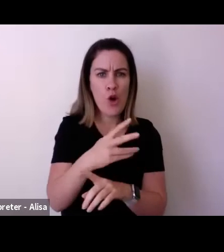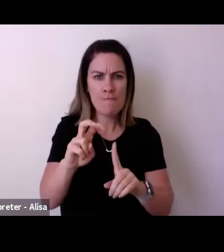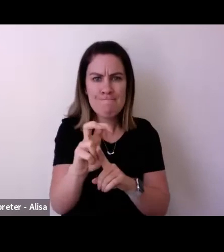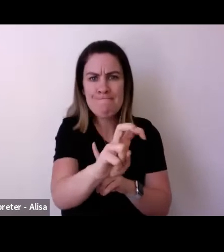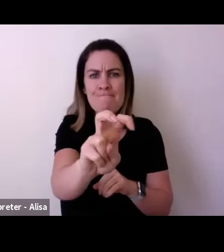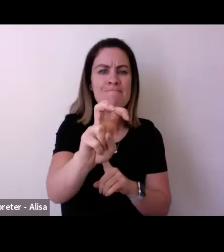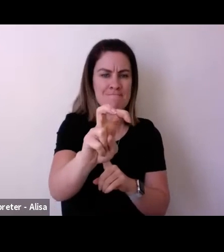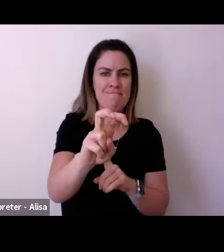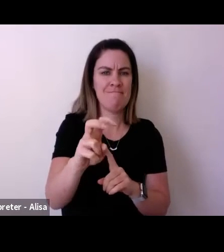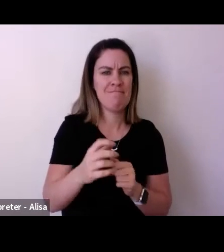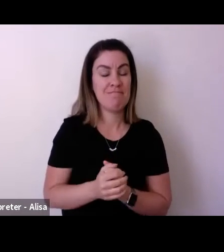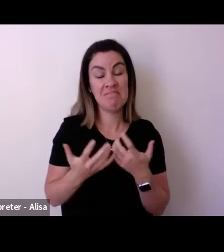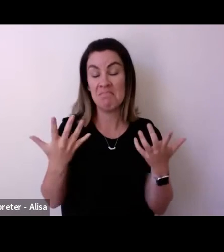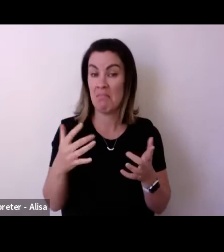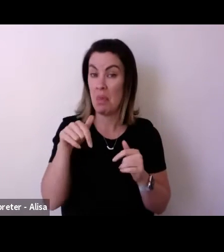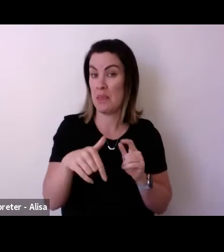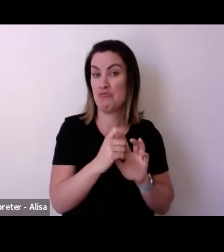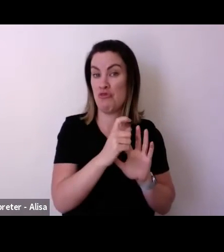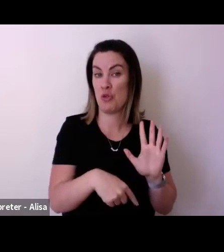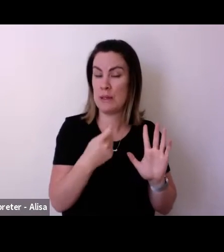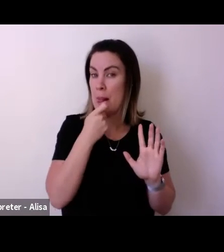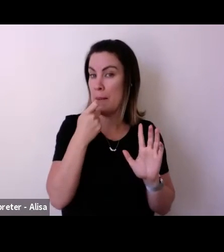in some directions.